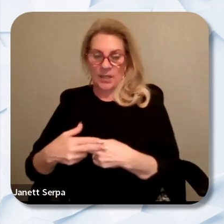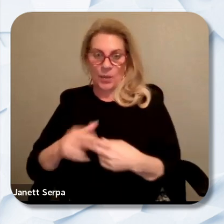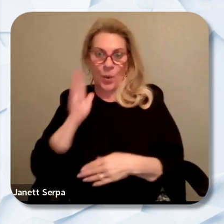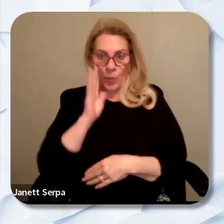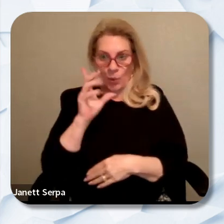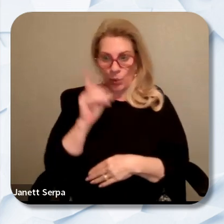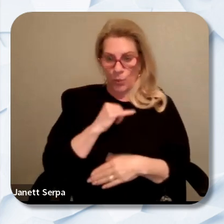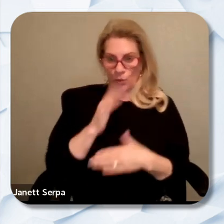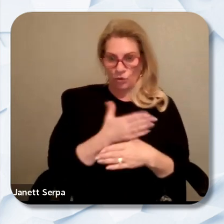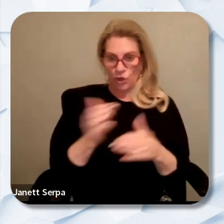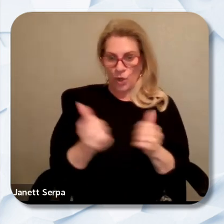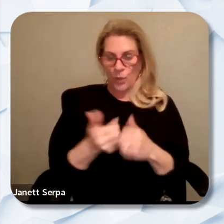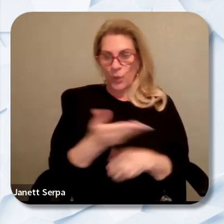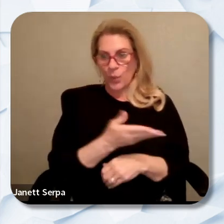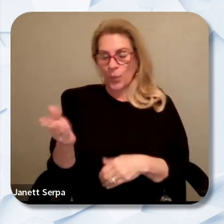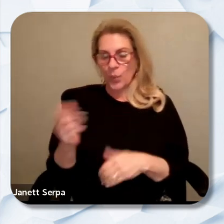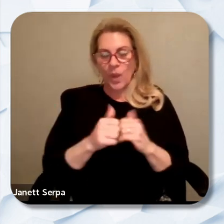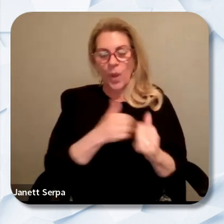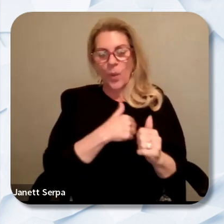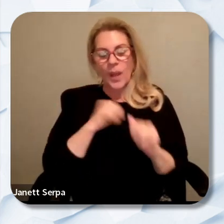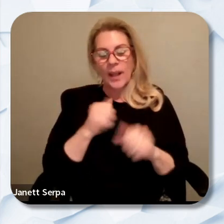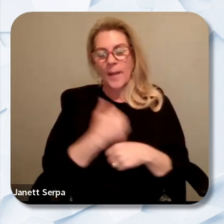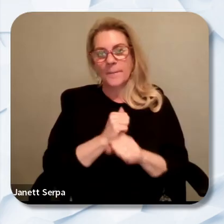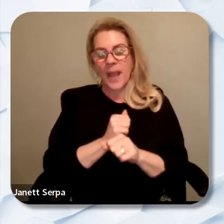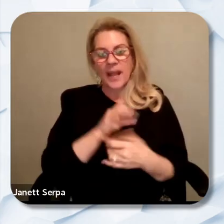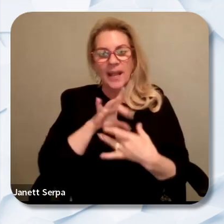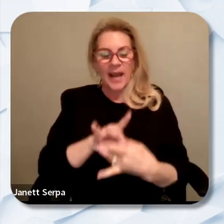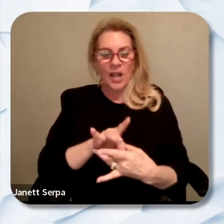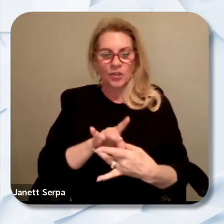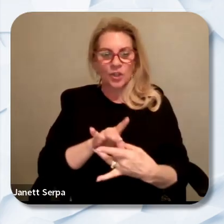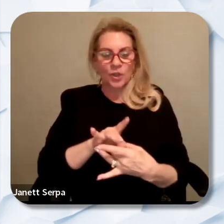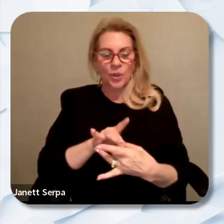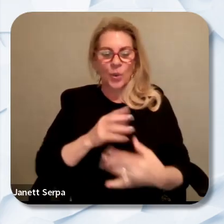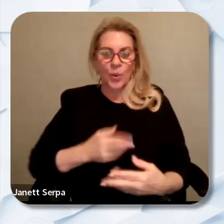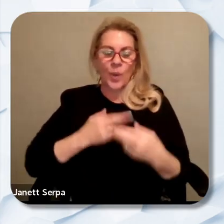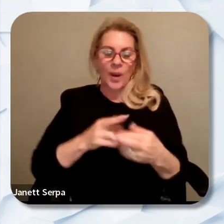share with you how we make the connection between those recod recommended classroom management